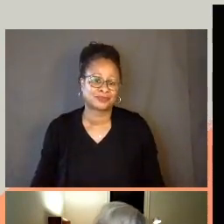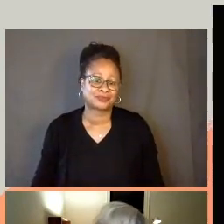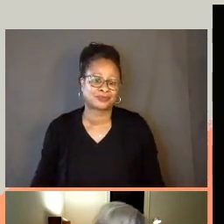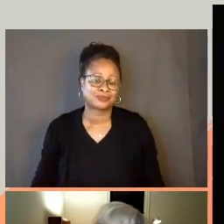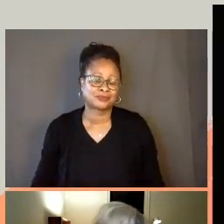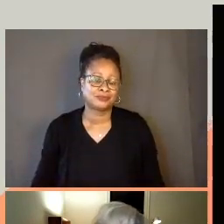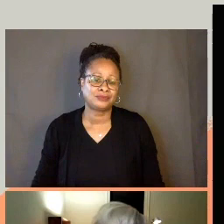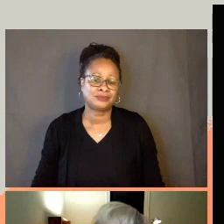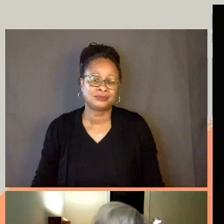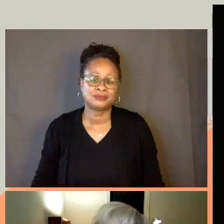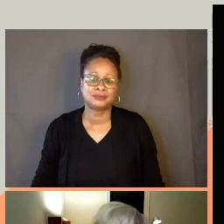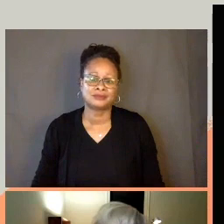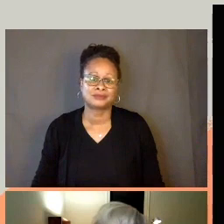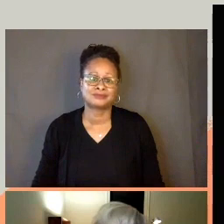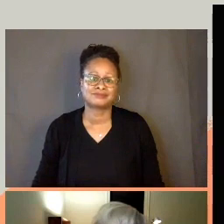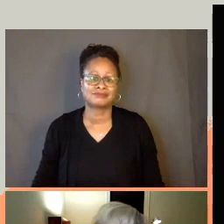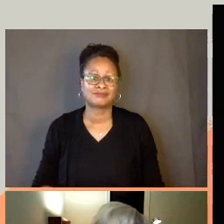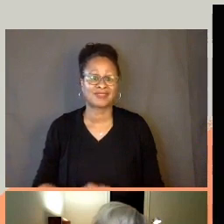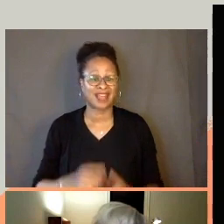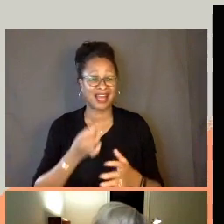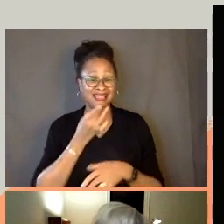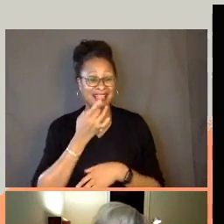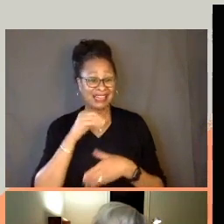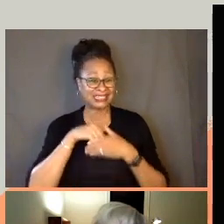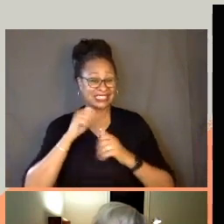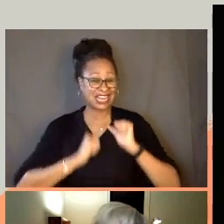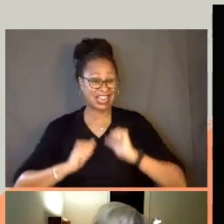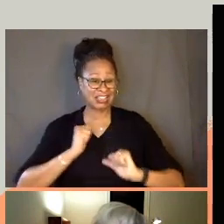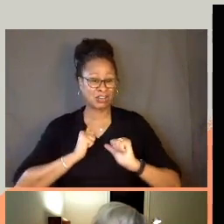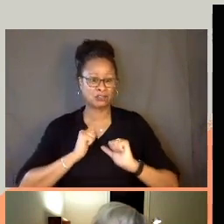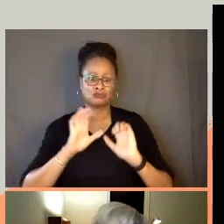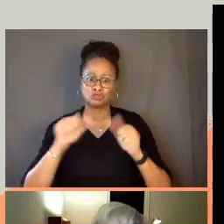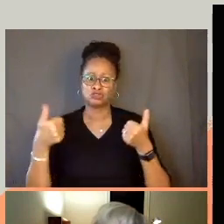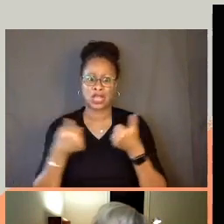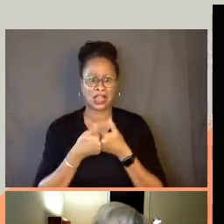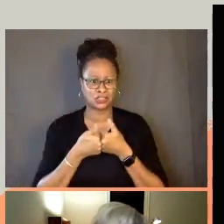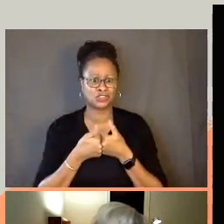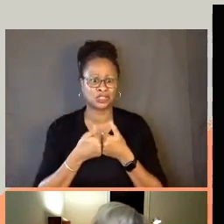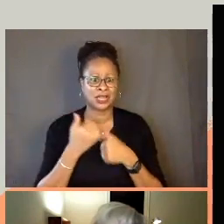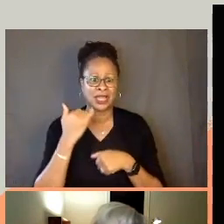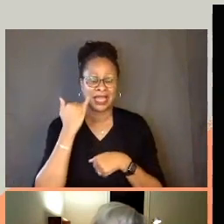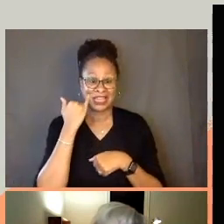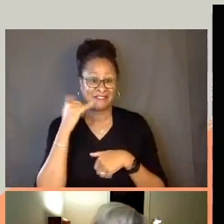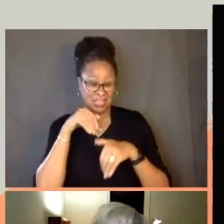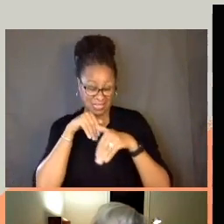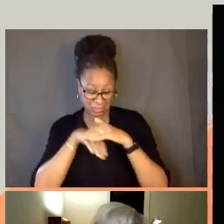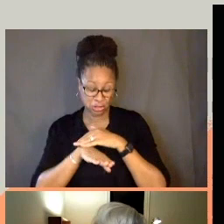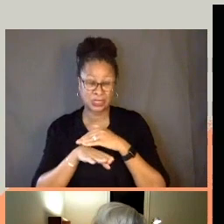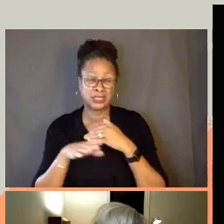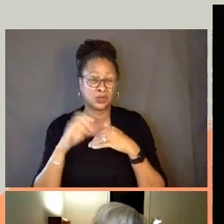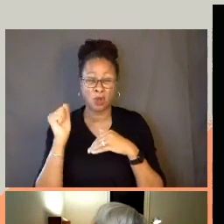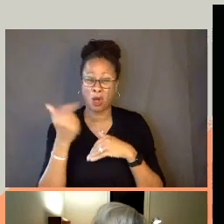I mean, just theater lighting is challenging. If I have to enter in a blackout-- no.